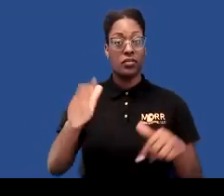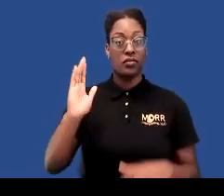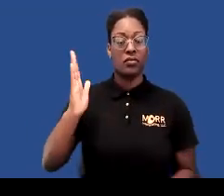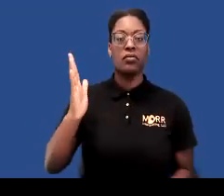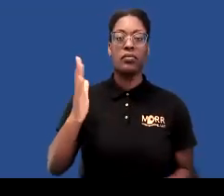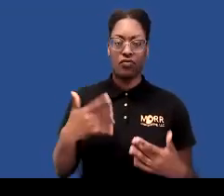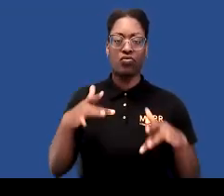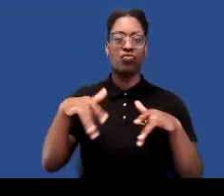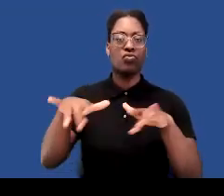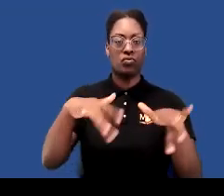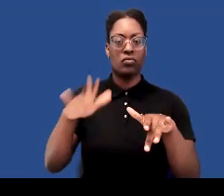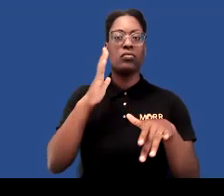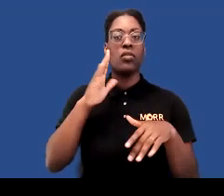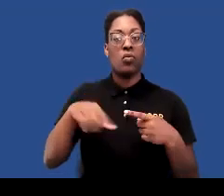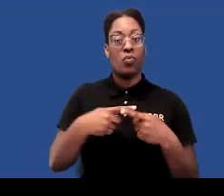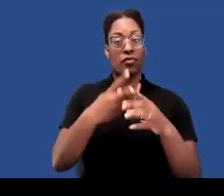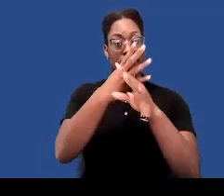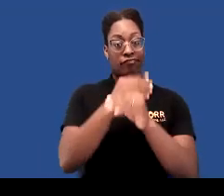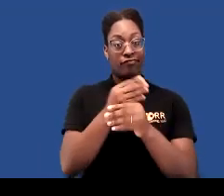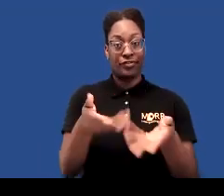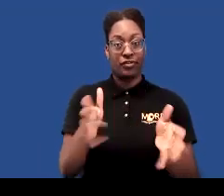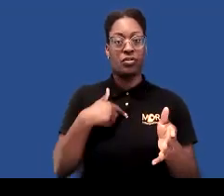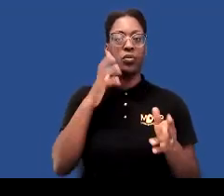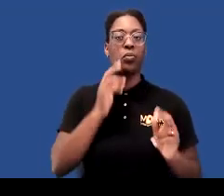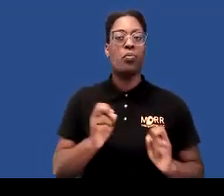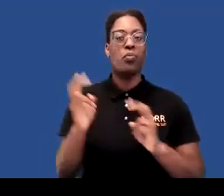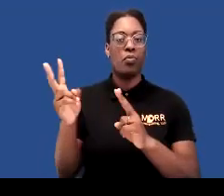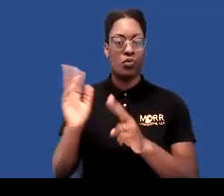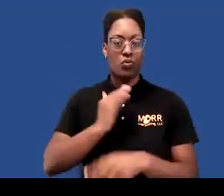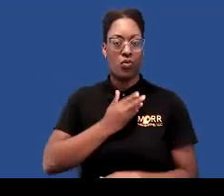on the OWCA [Online Writing Center Association] website. We have ASL [American Sign Language] interpreters in this session.